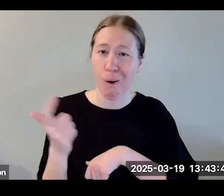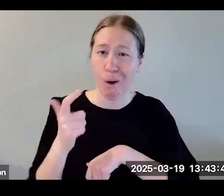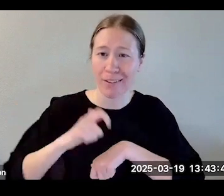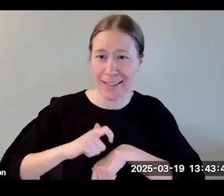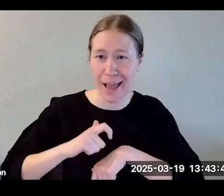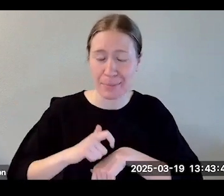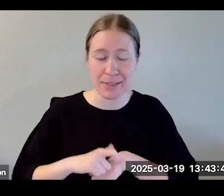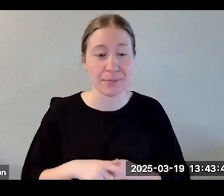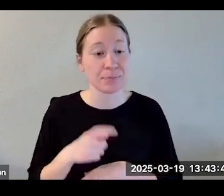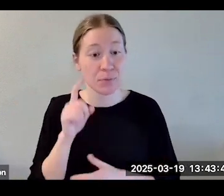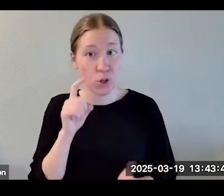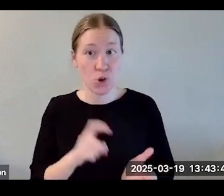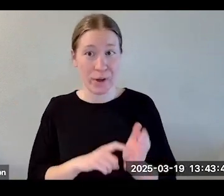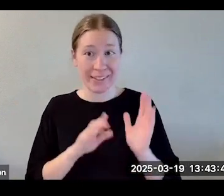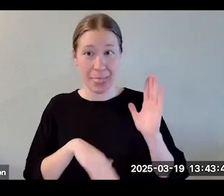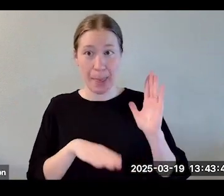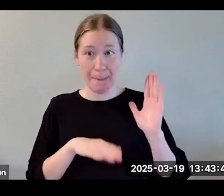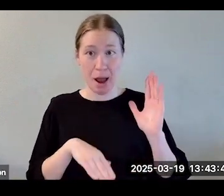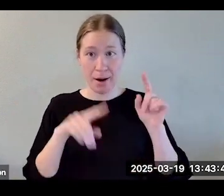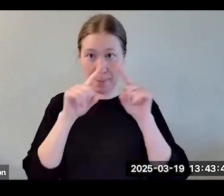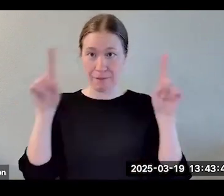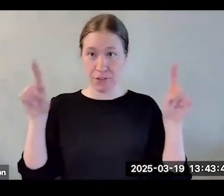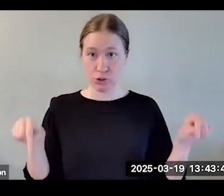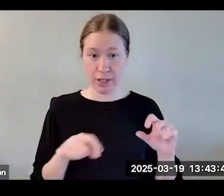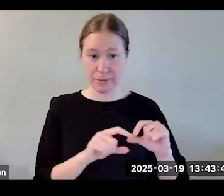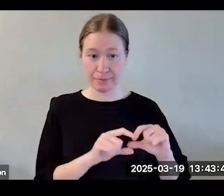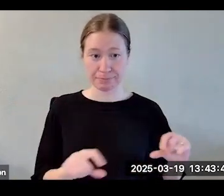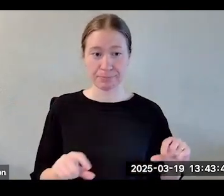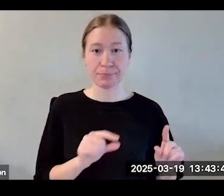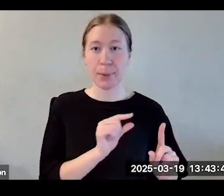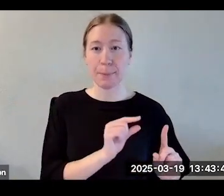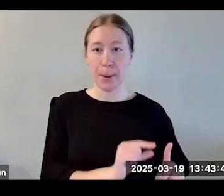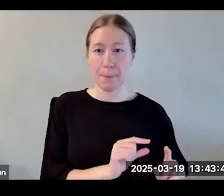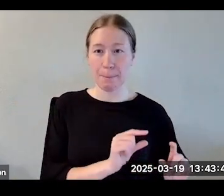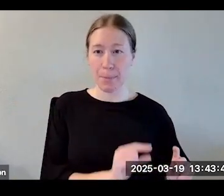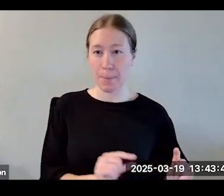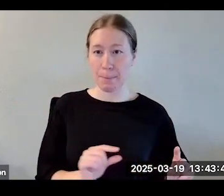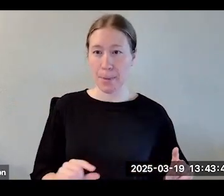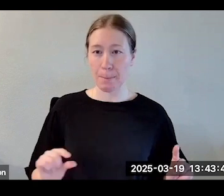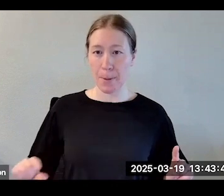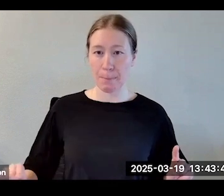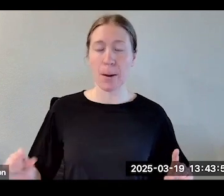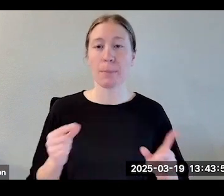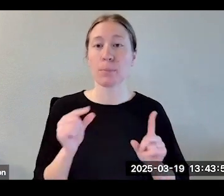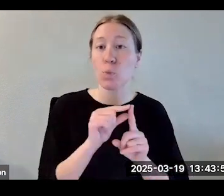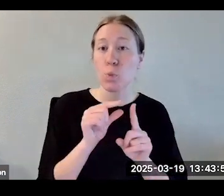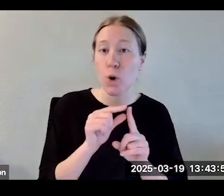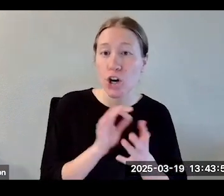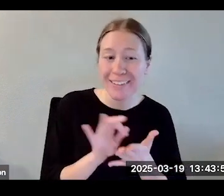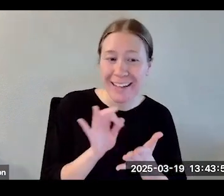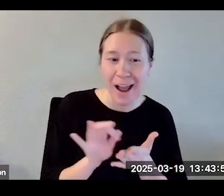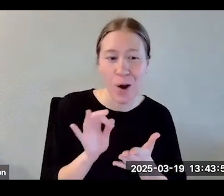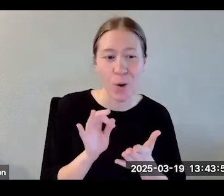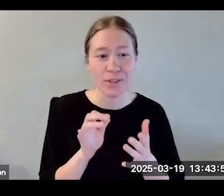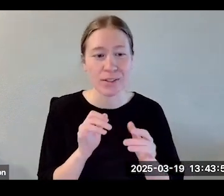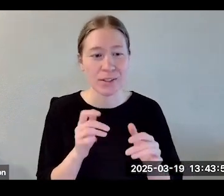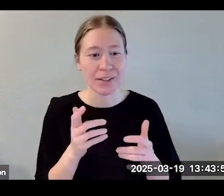I've got my word counts, you know, my text predictions, kind of, standard features on, but I also have an accessibility, colon,